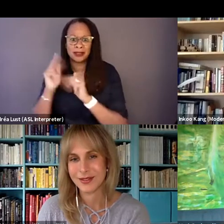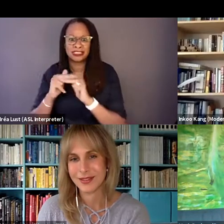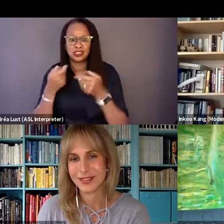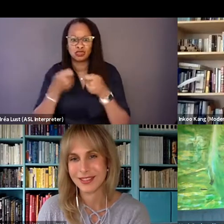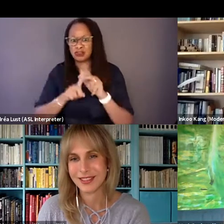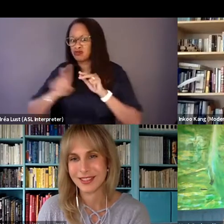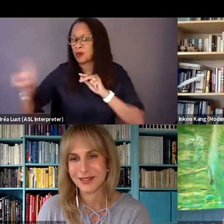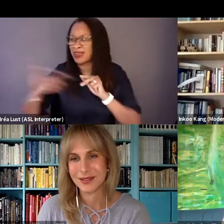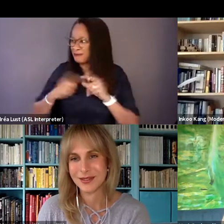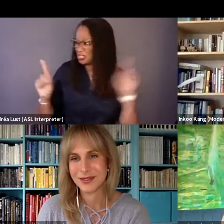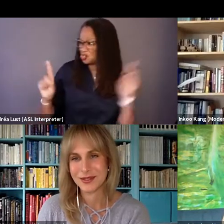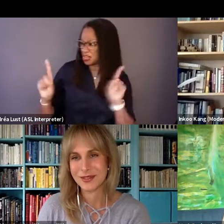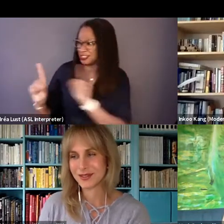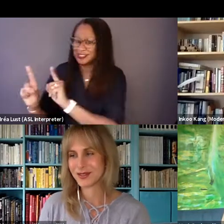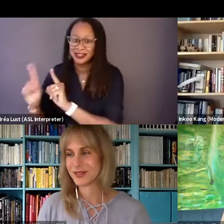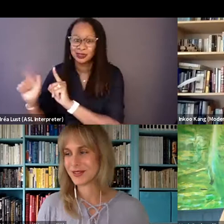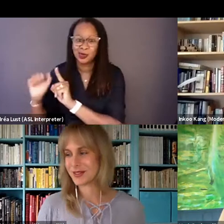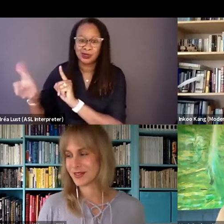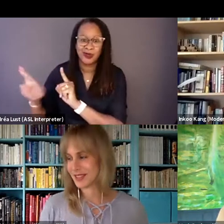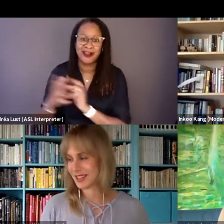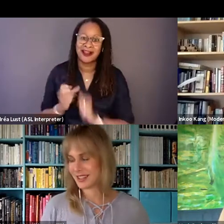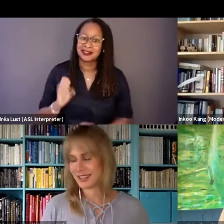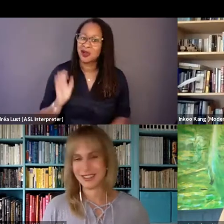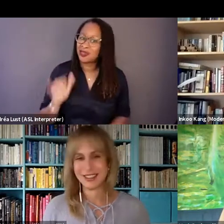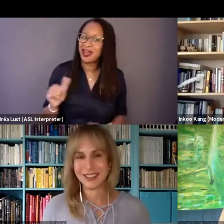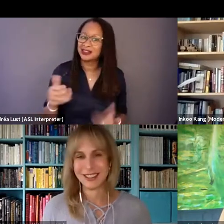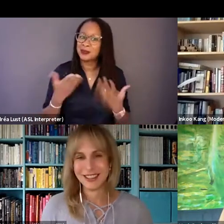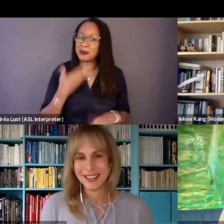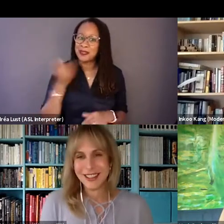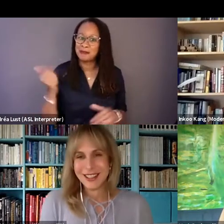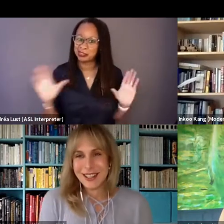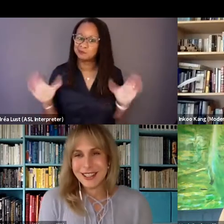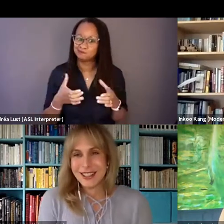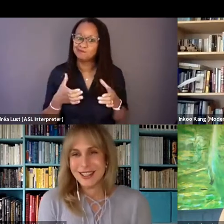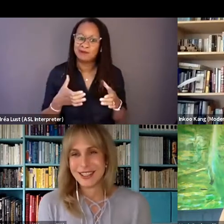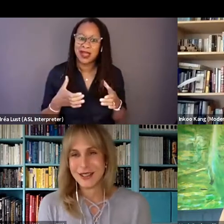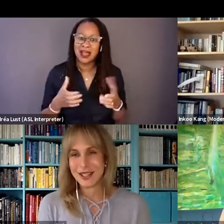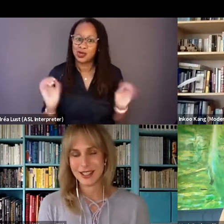So I think that's probably the best encapsulation of no one wanting to talk to me.